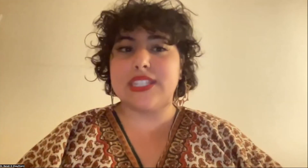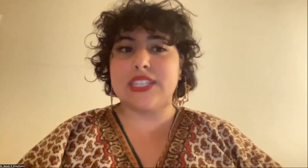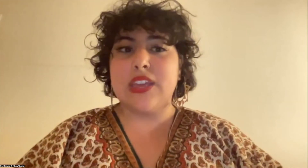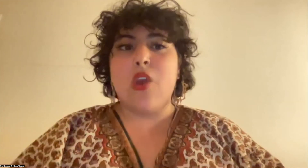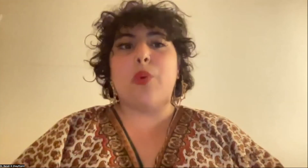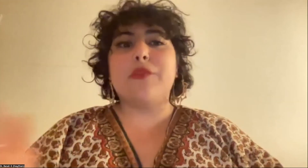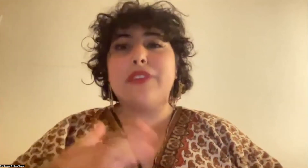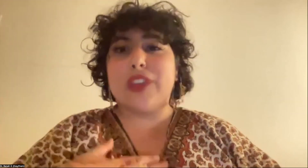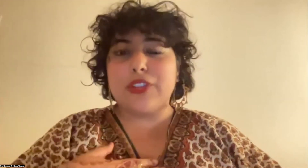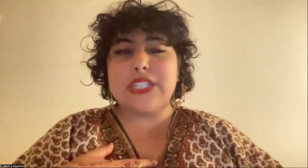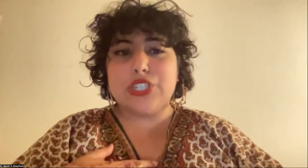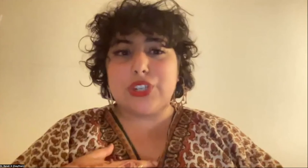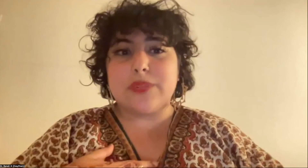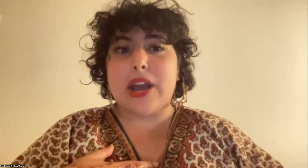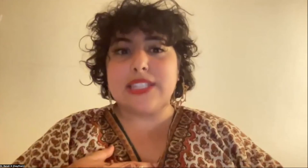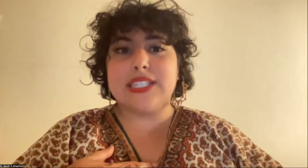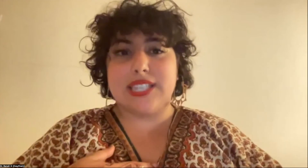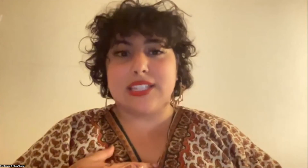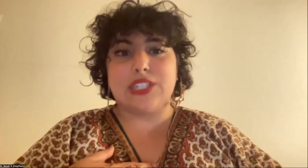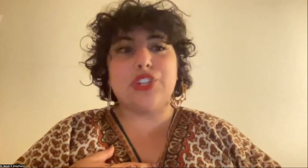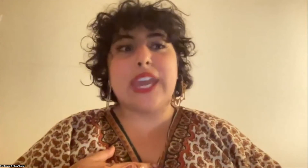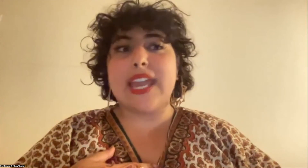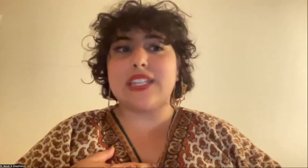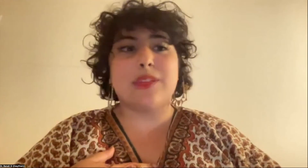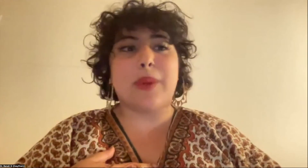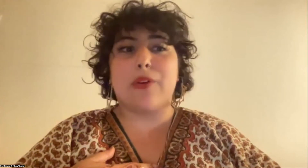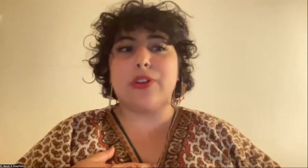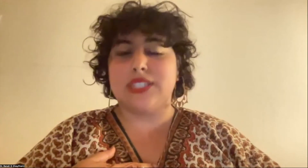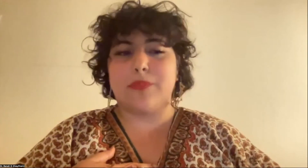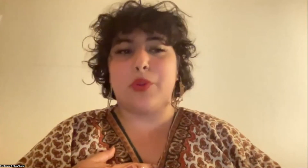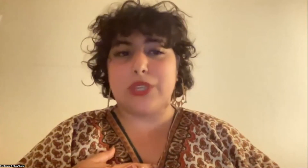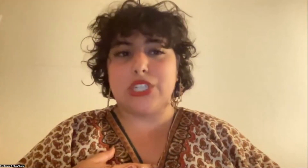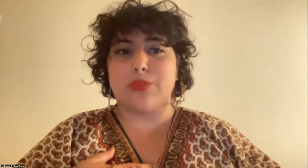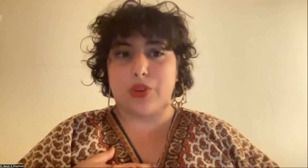One of my favorite teachers, Bahati, says that you can’t ask the power system permission to